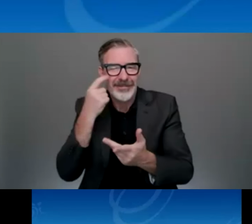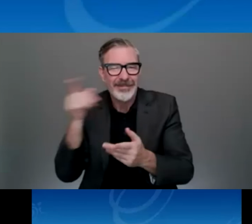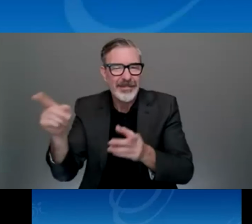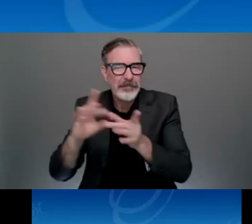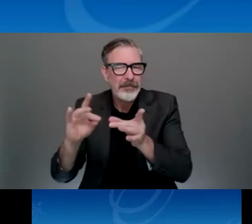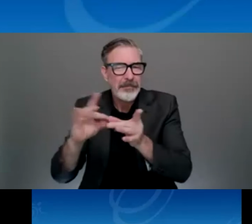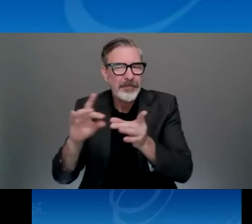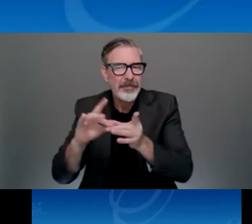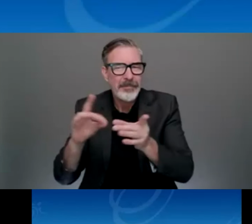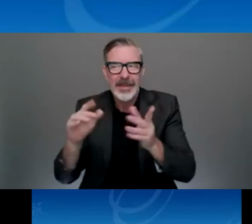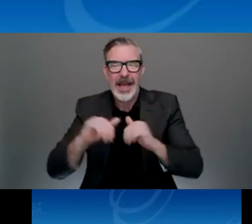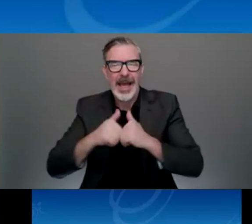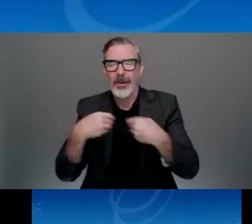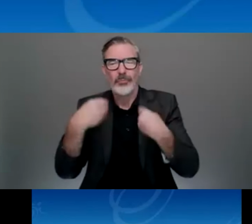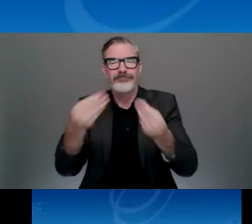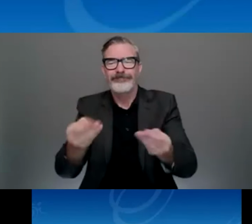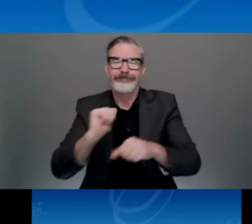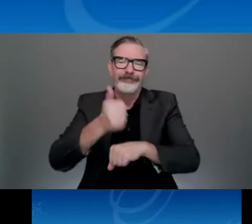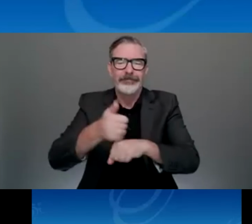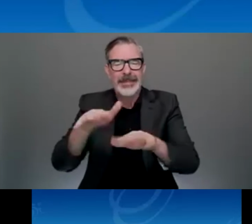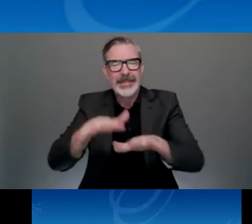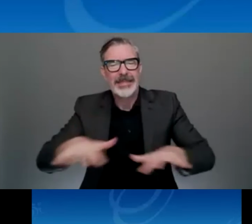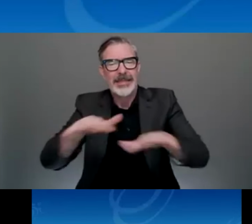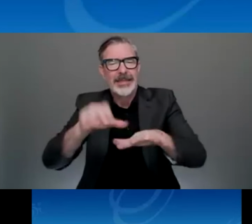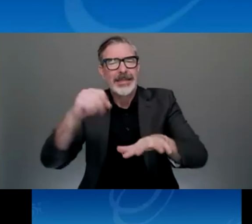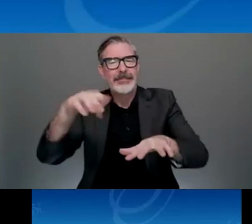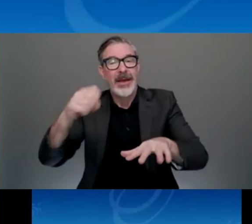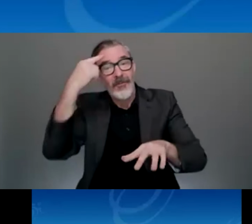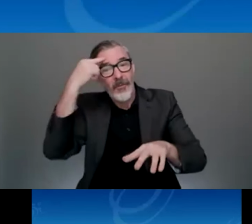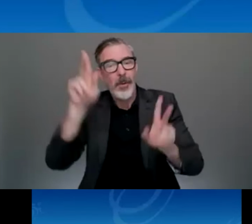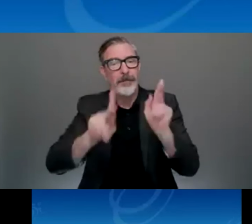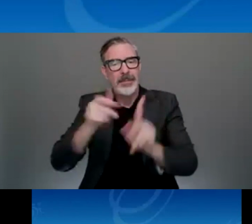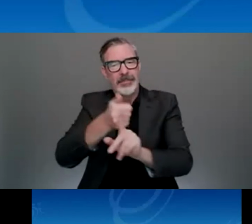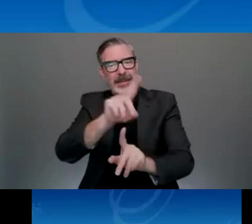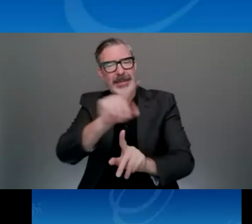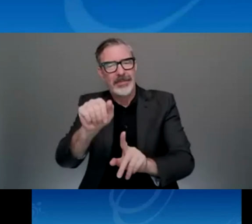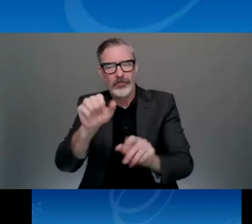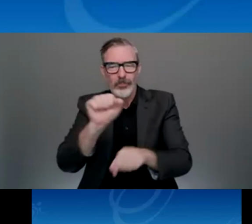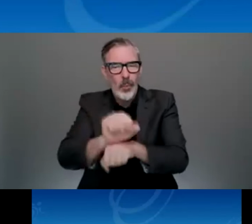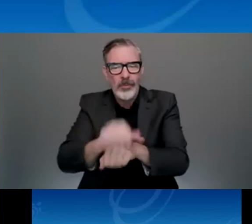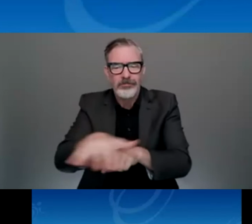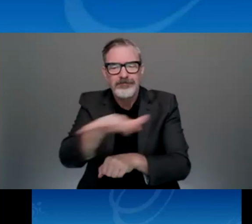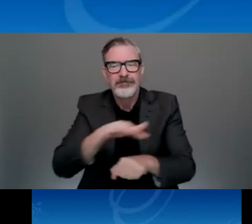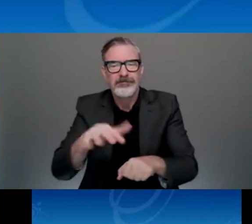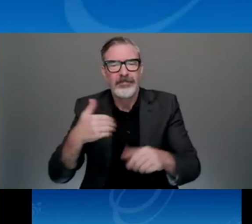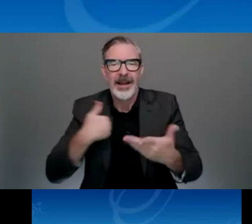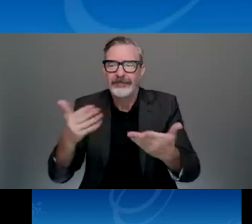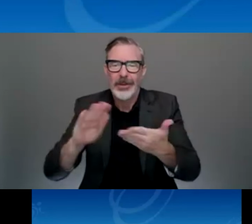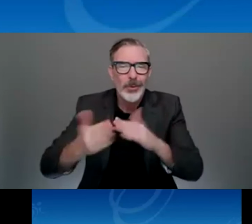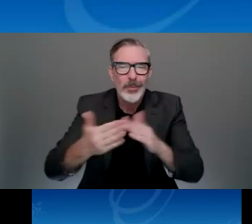how do we create spaces for employees with disabilities to come together for community, to come together for safety and psychological safety.